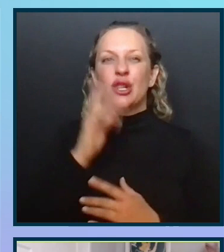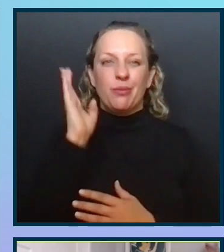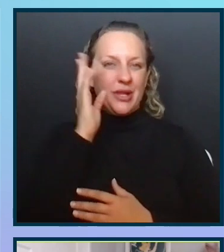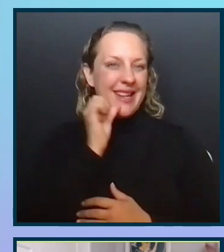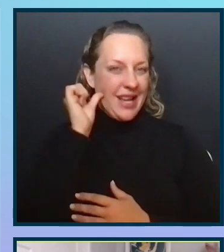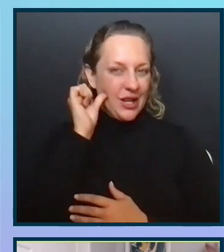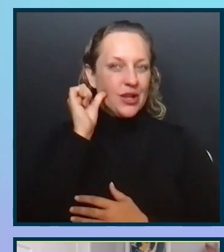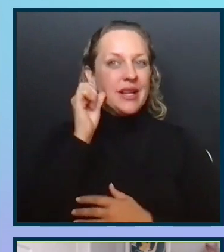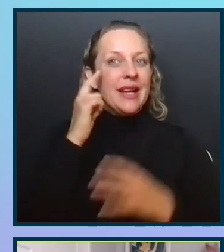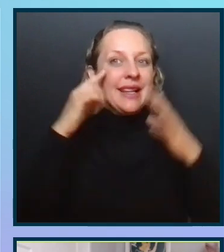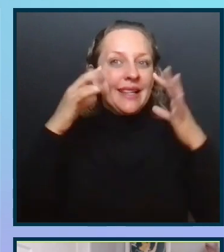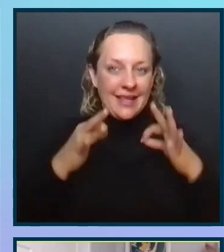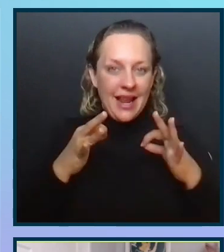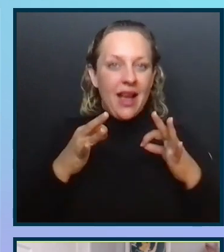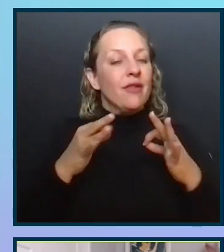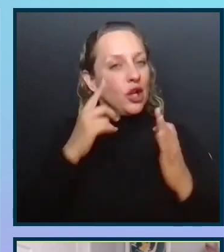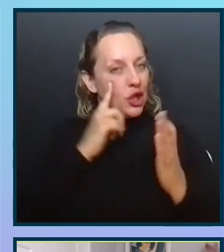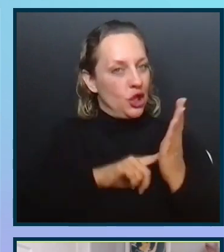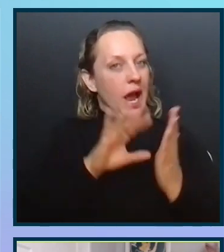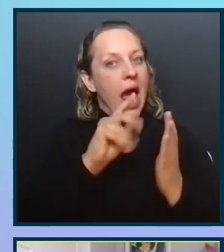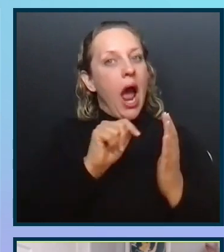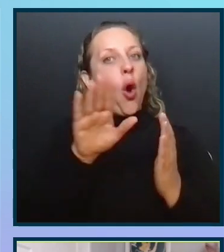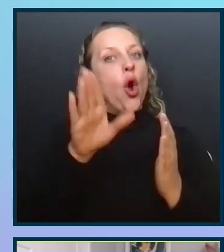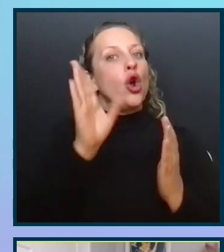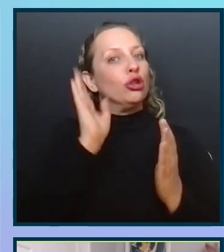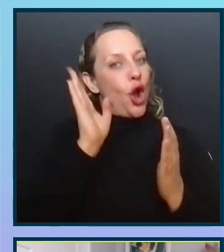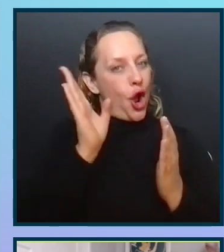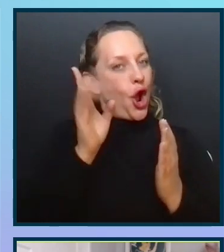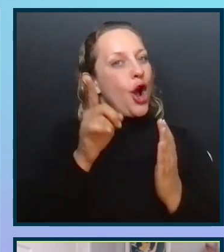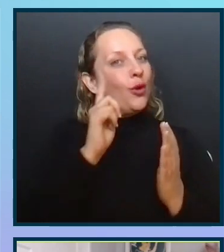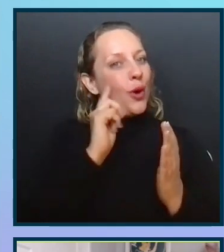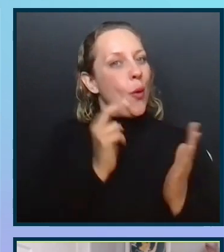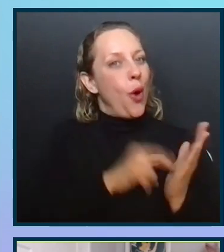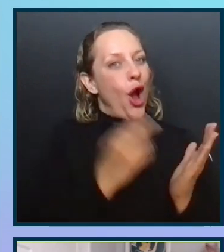definitely recommend checking out her talk, assessed this.